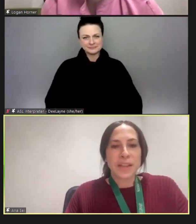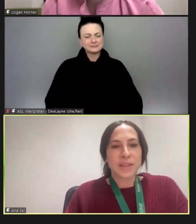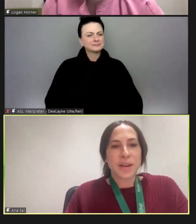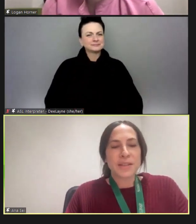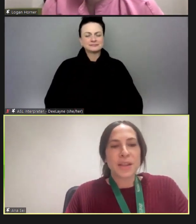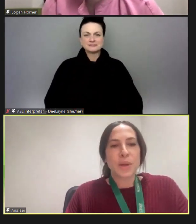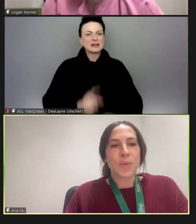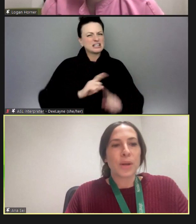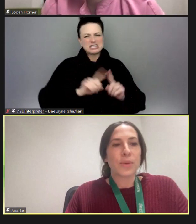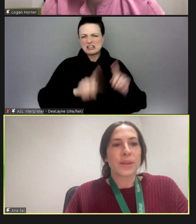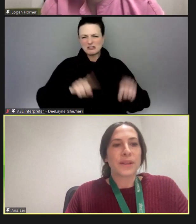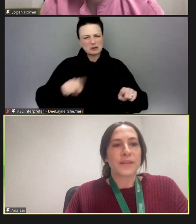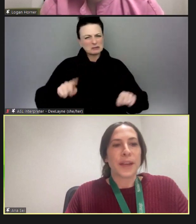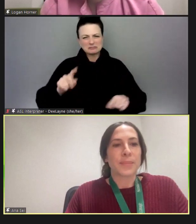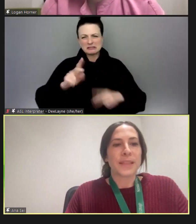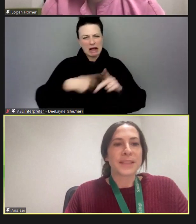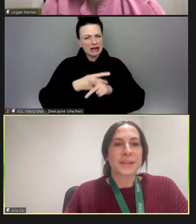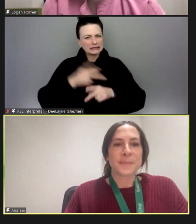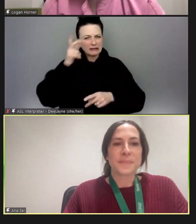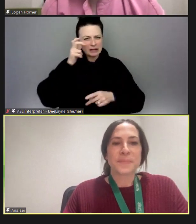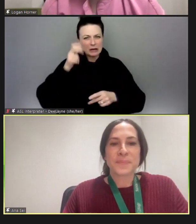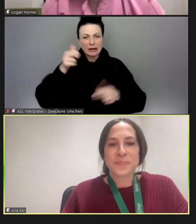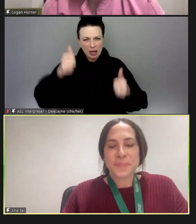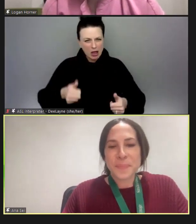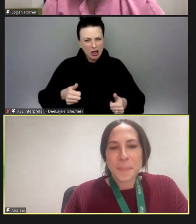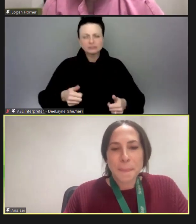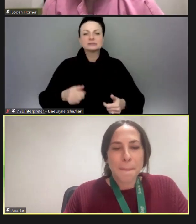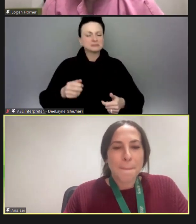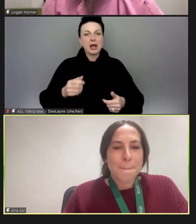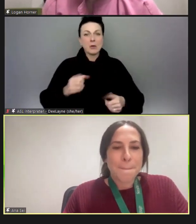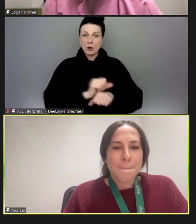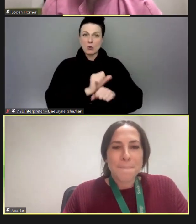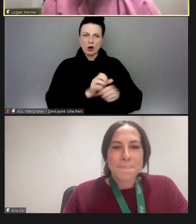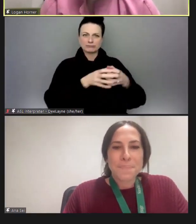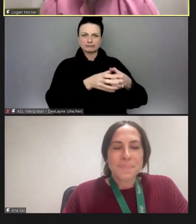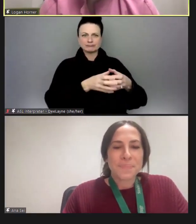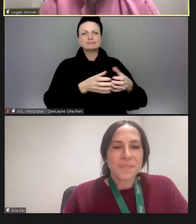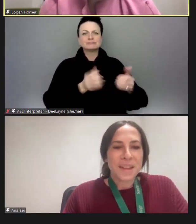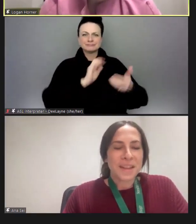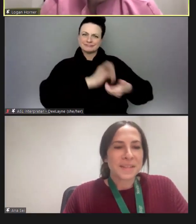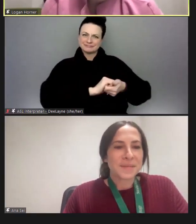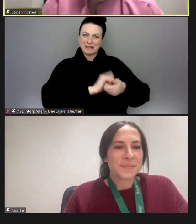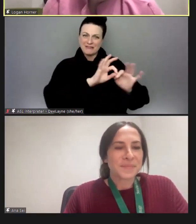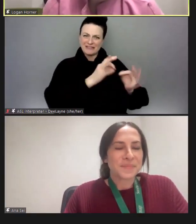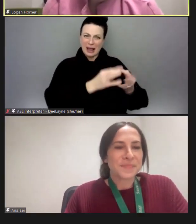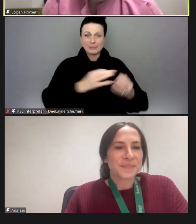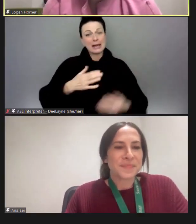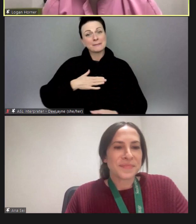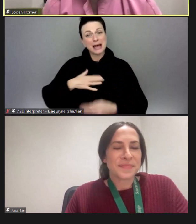laws and we work with their families